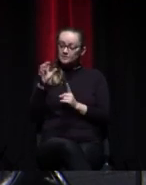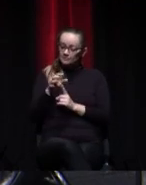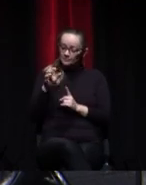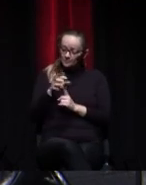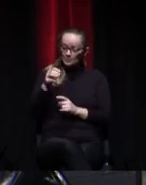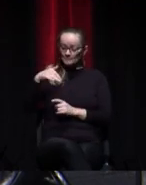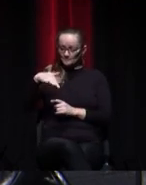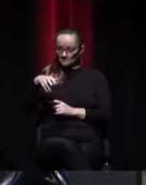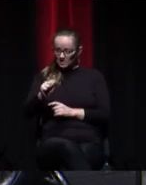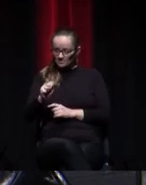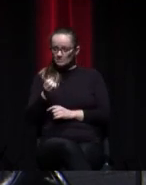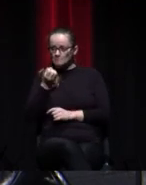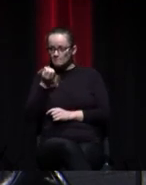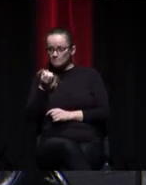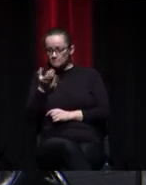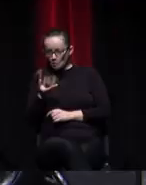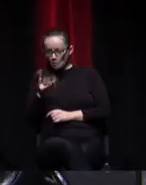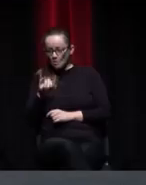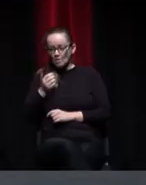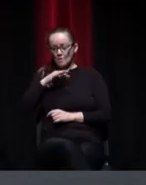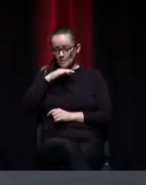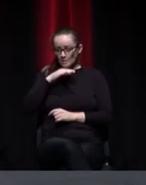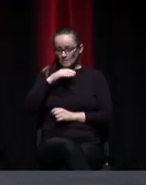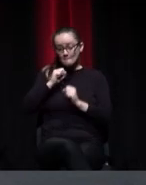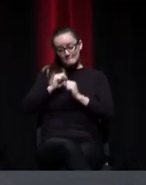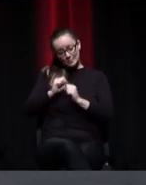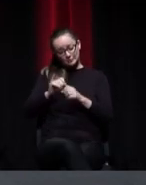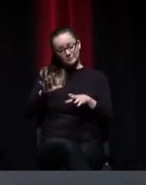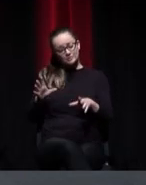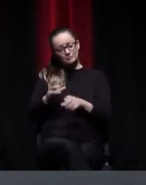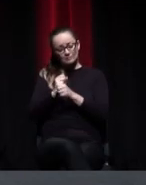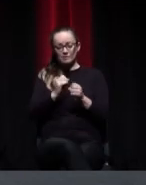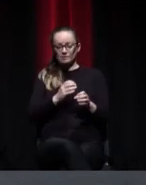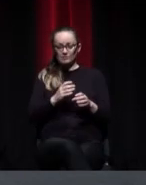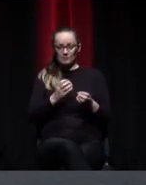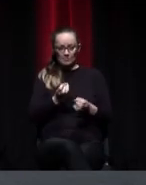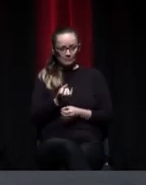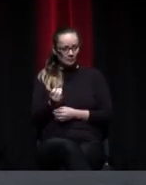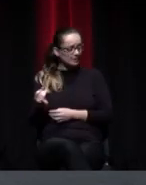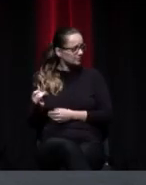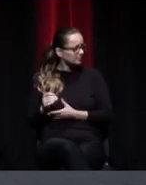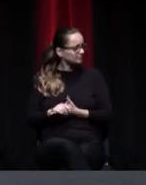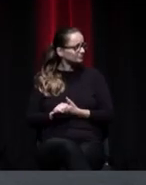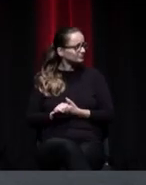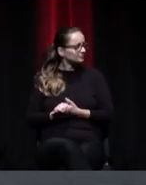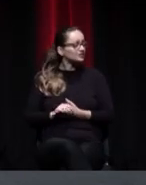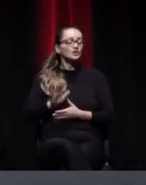can be produced by algorithms. It's already being produced by a generic algorithm,